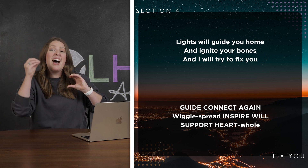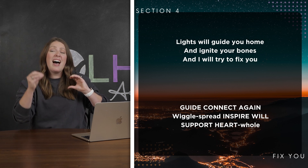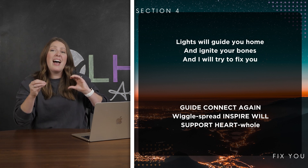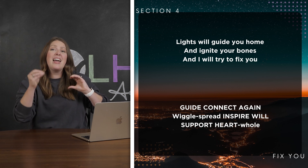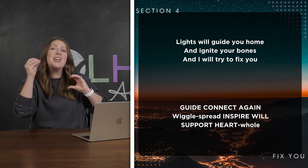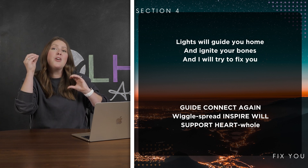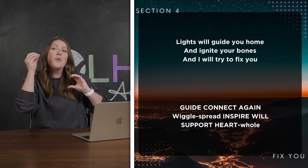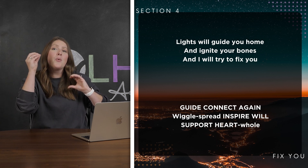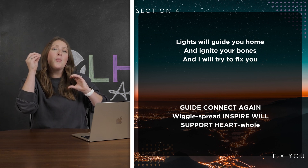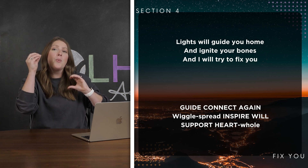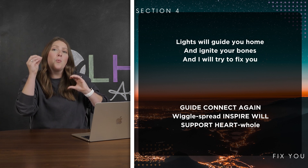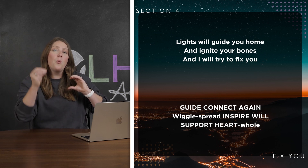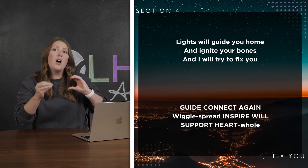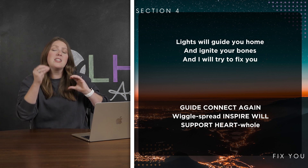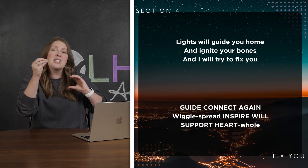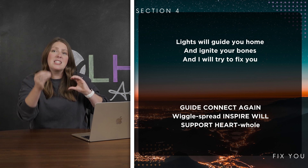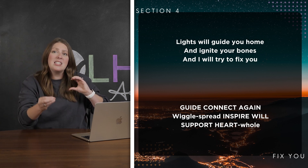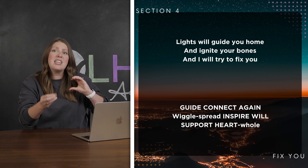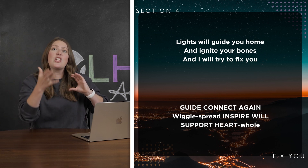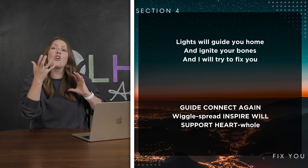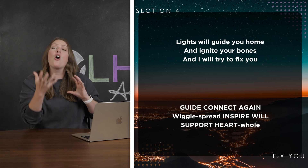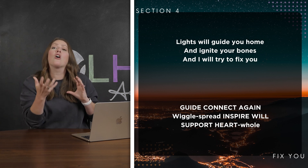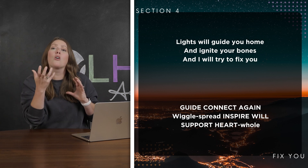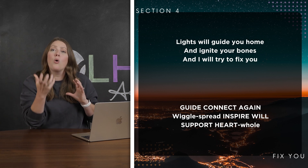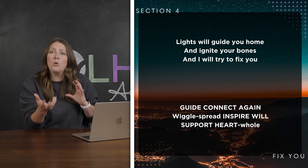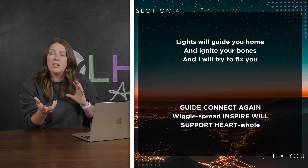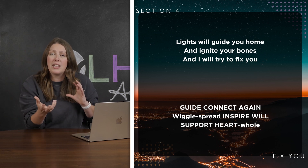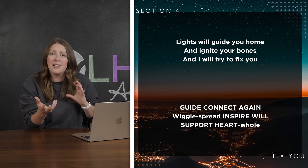I want to see your heart whole again.